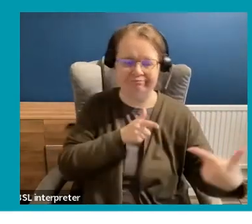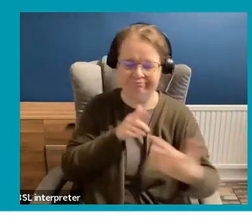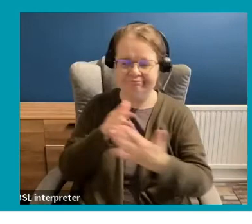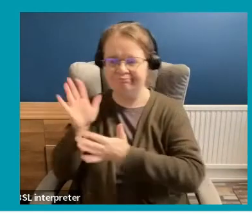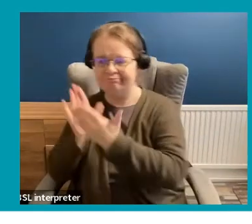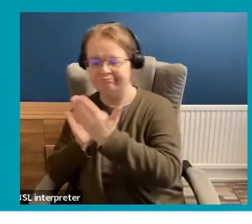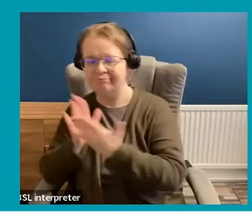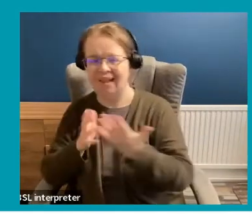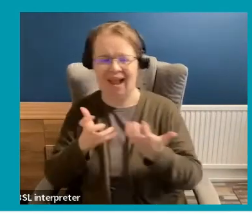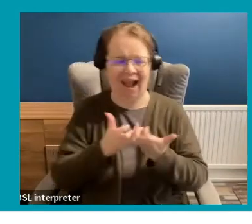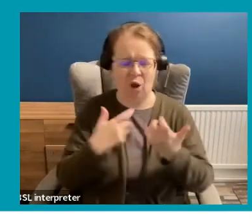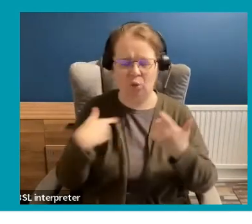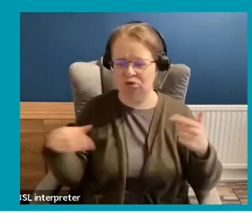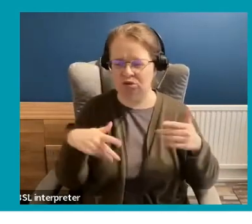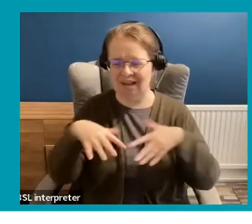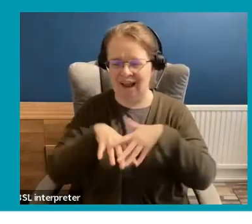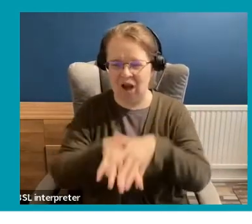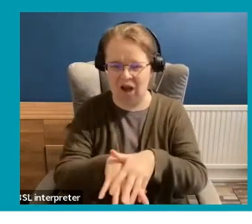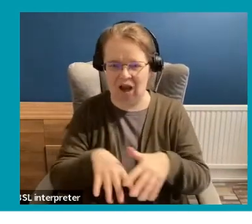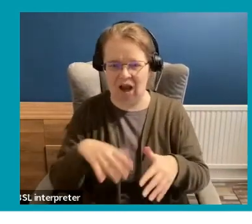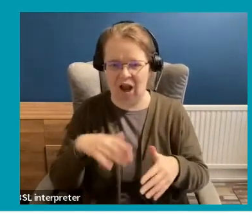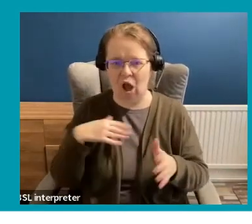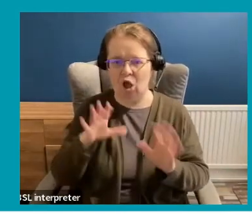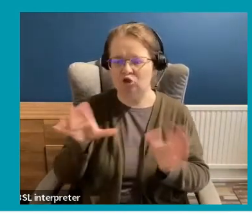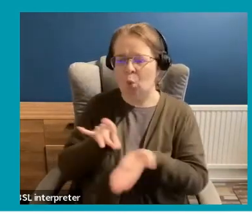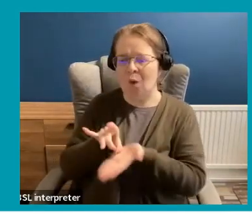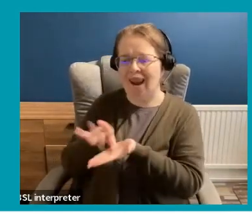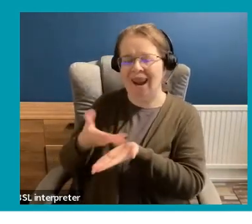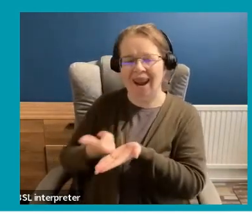How do we make sure that people are not left out if they need to work from home.